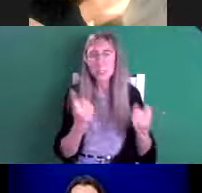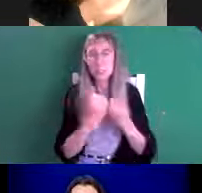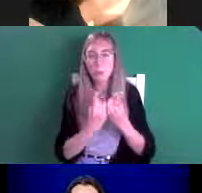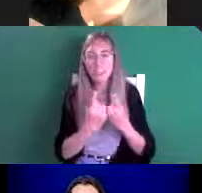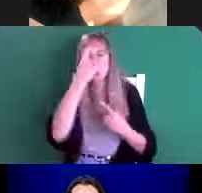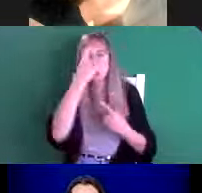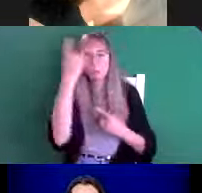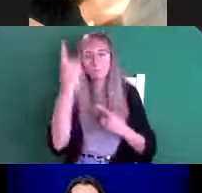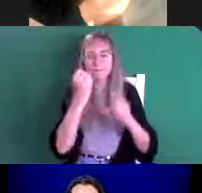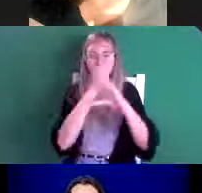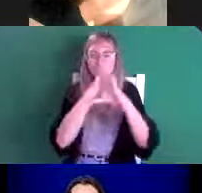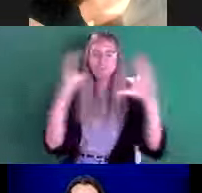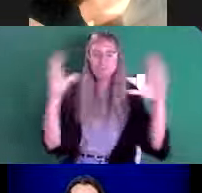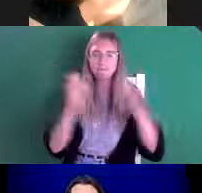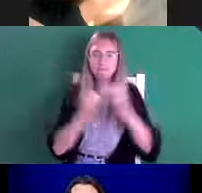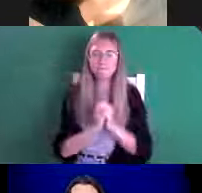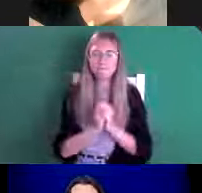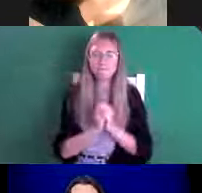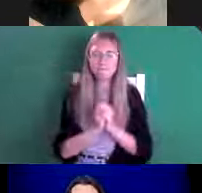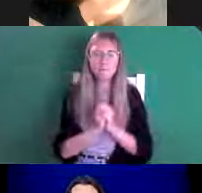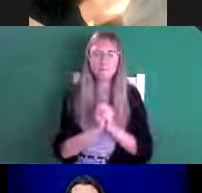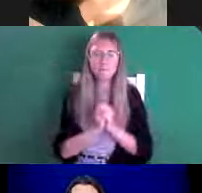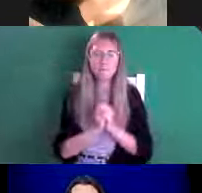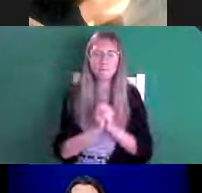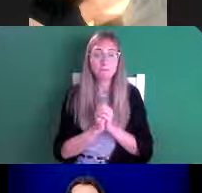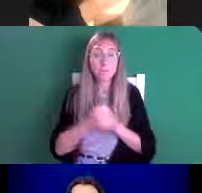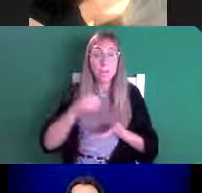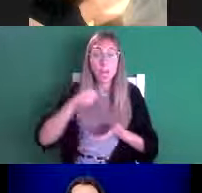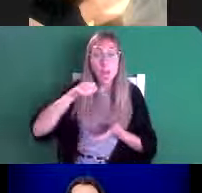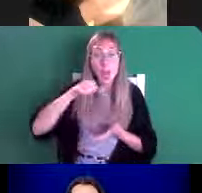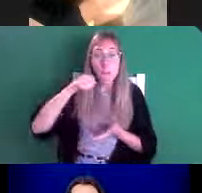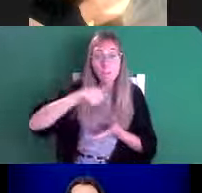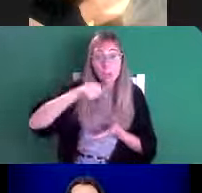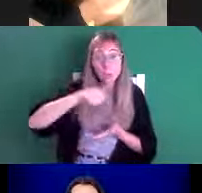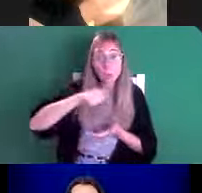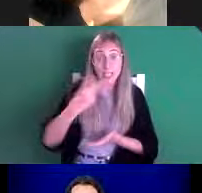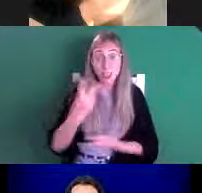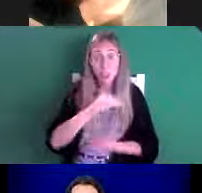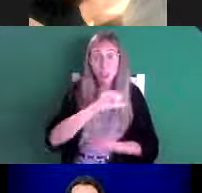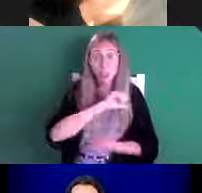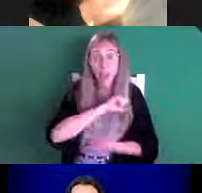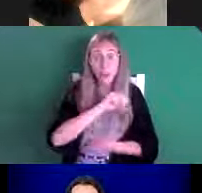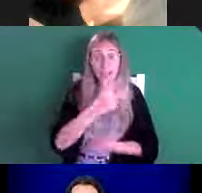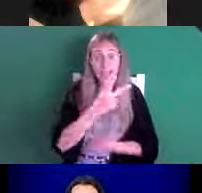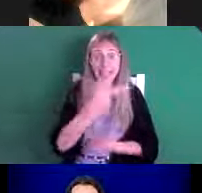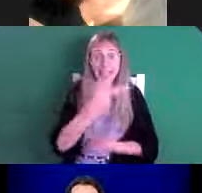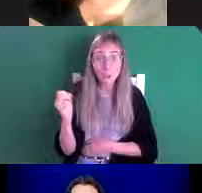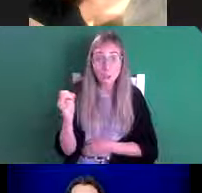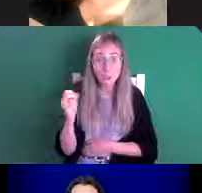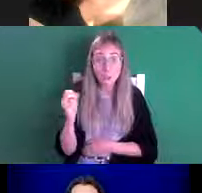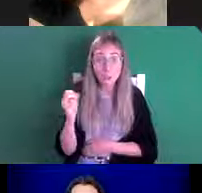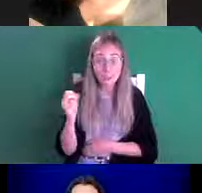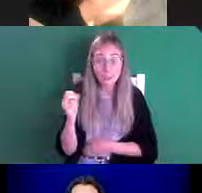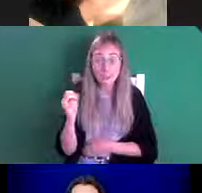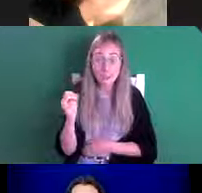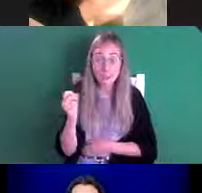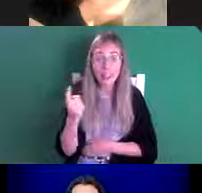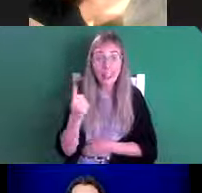and within budget which is 2800 that you don't start thinking of ideas that need to have a bigger